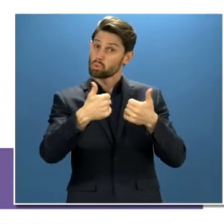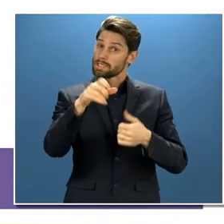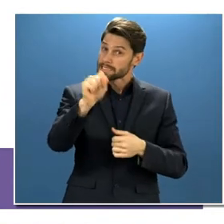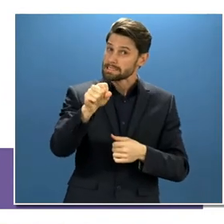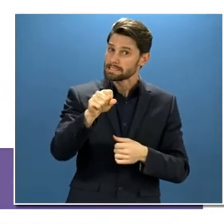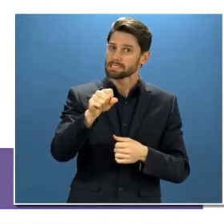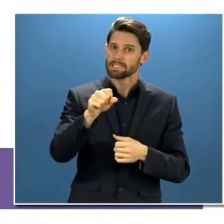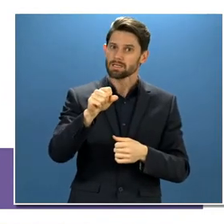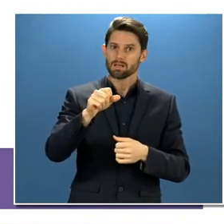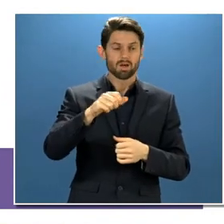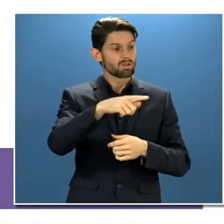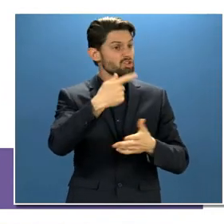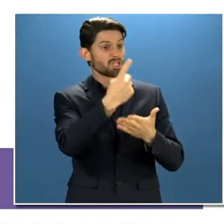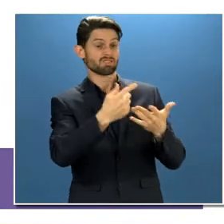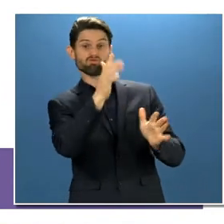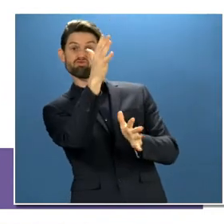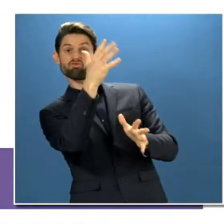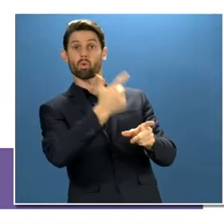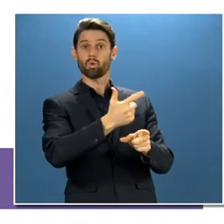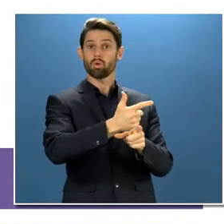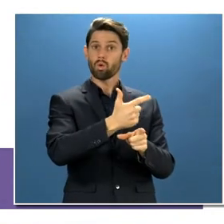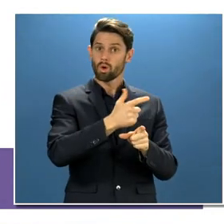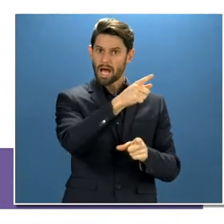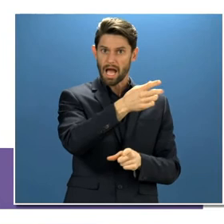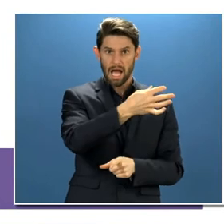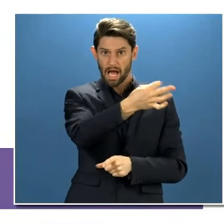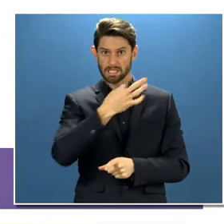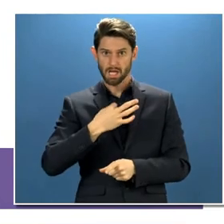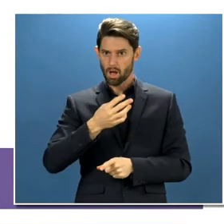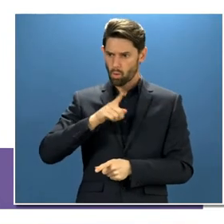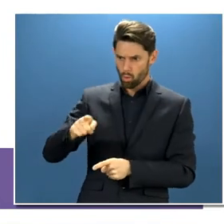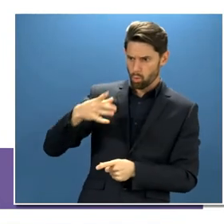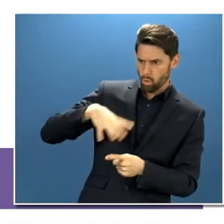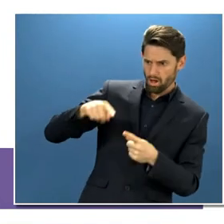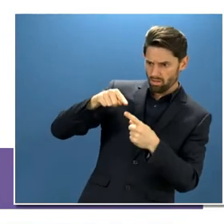They all chatted and said, "What do you want in this job?" I said, "I'm